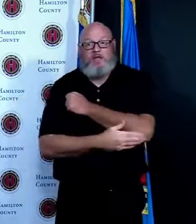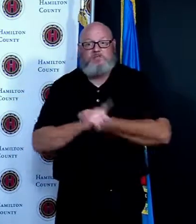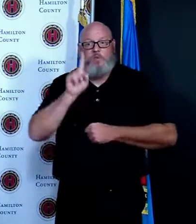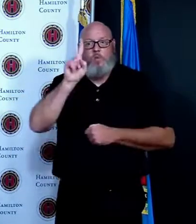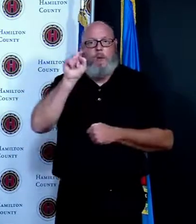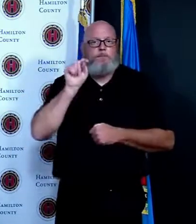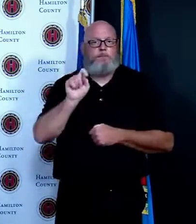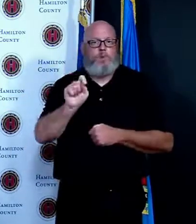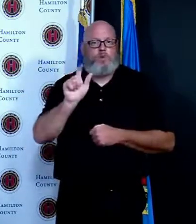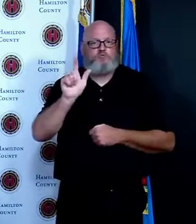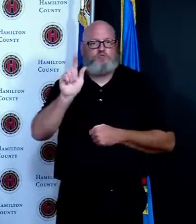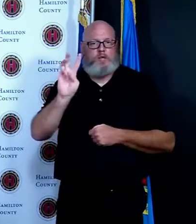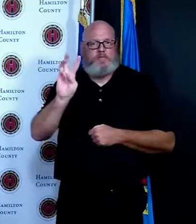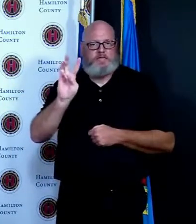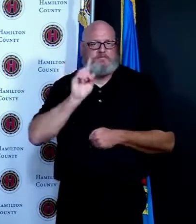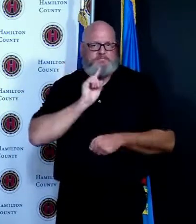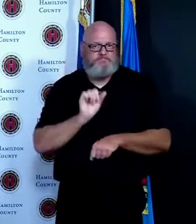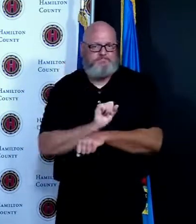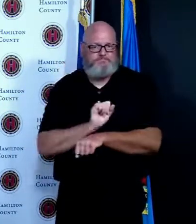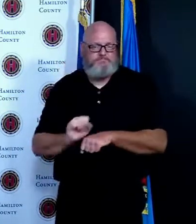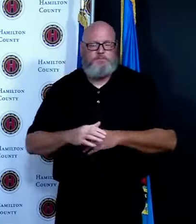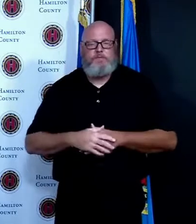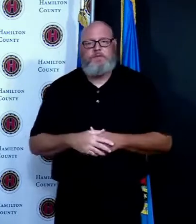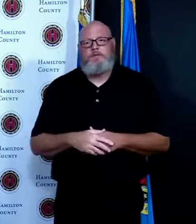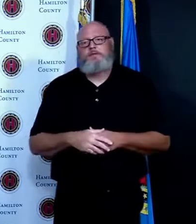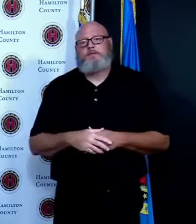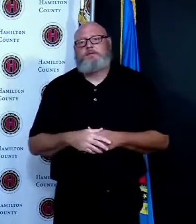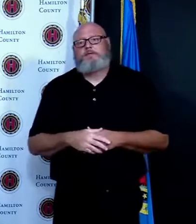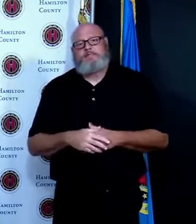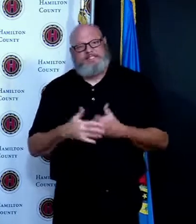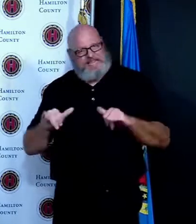very basic measures wearing a mask staying home if you're sick